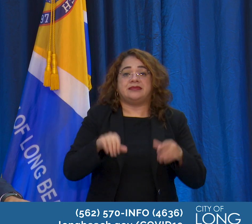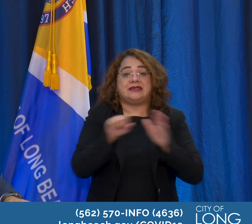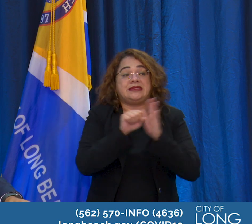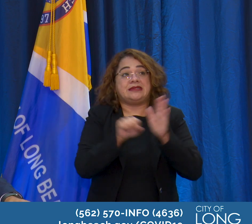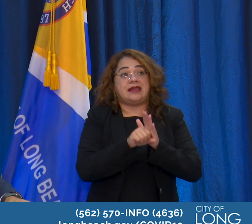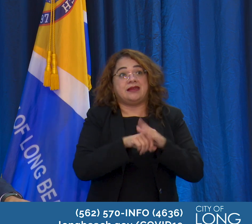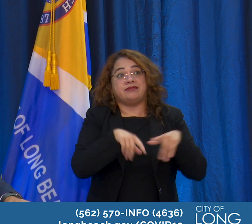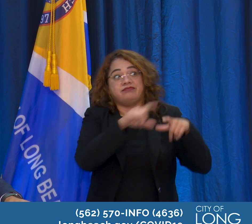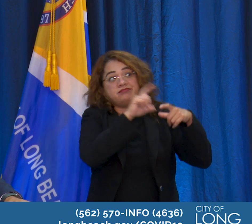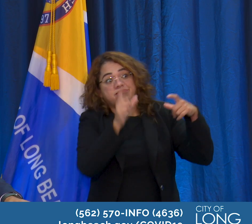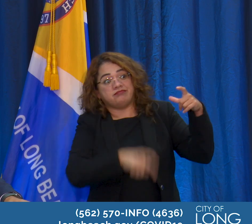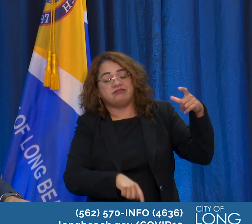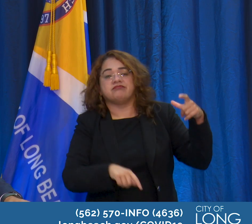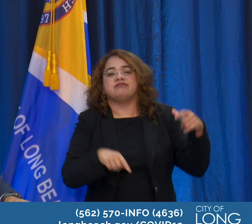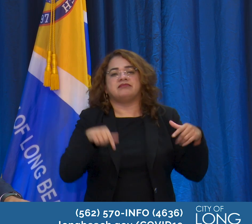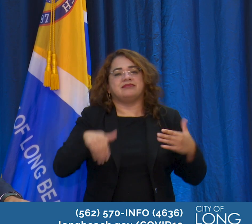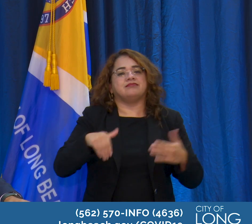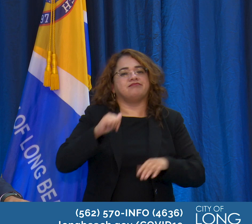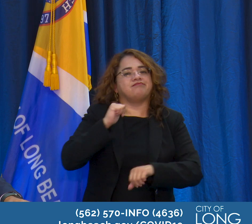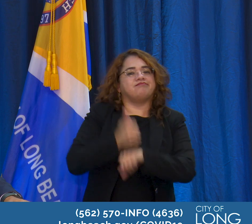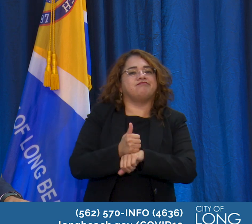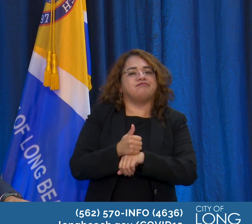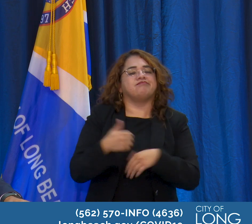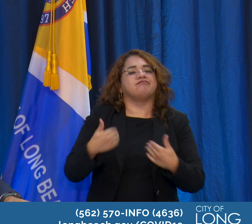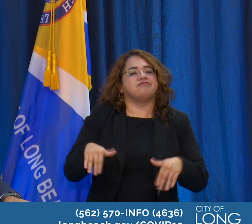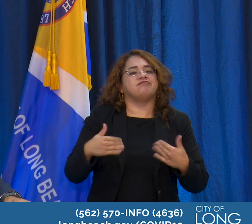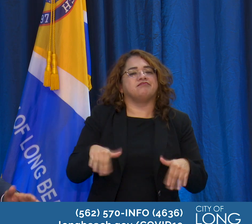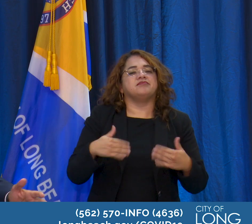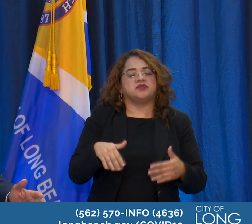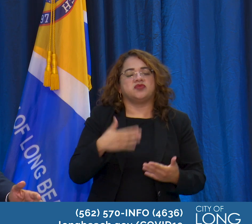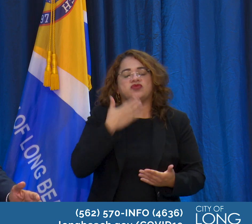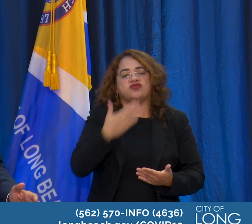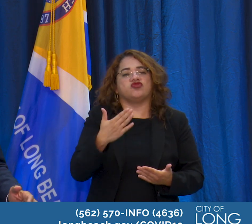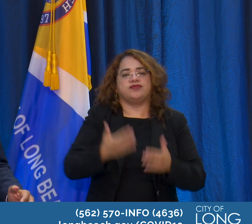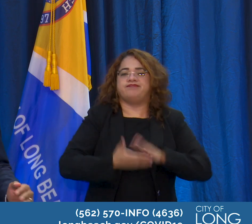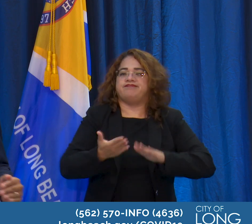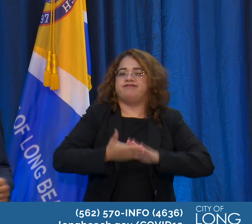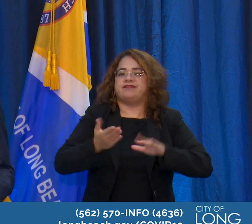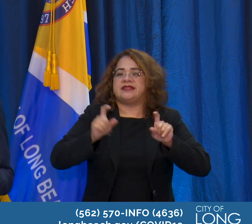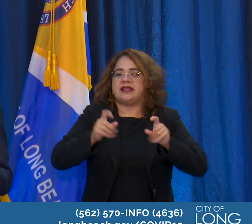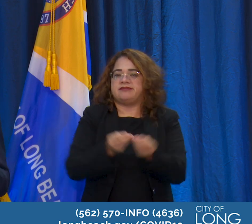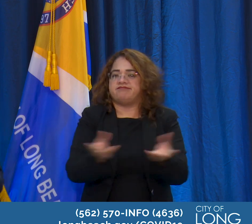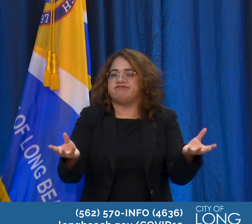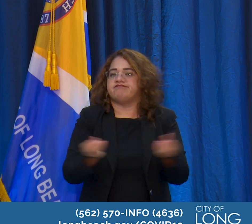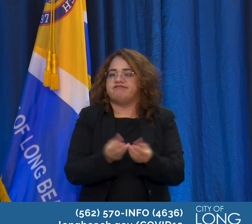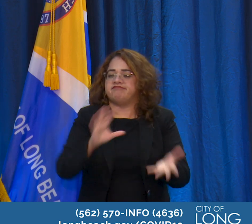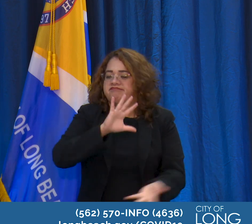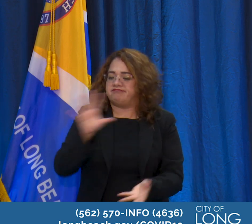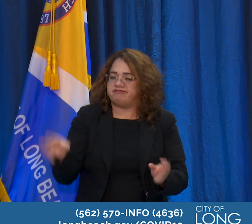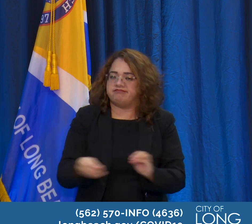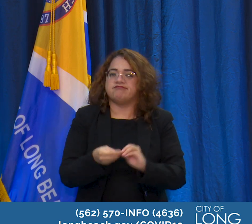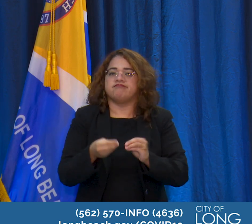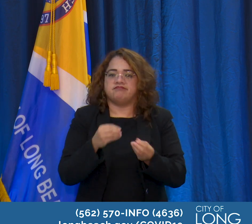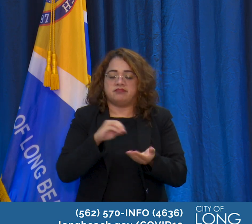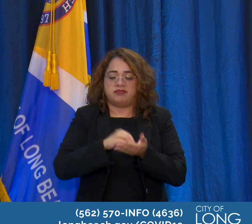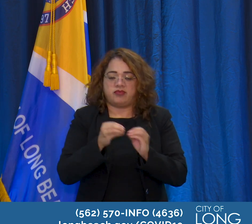I want to also just note that Governor Newsom just recently announced his new blueprint